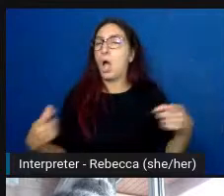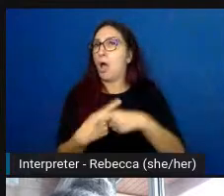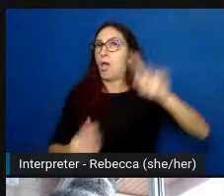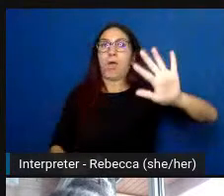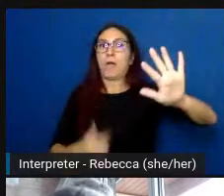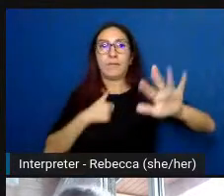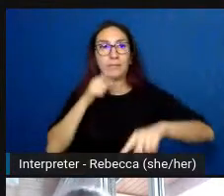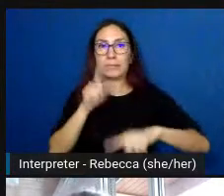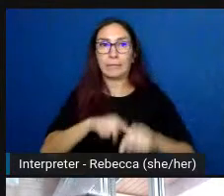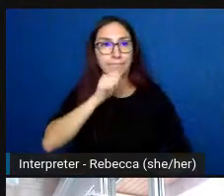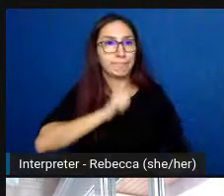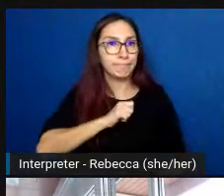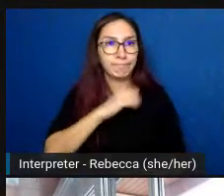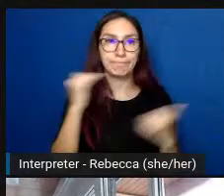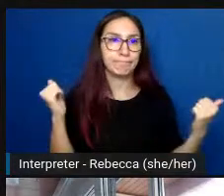steroids. This would make me jump out of my skin.